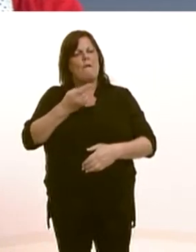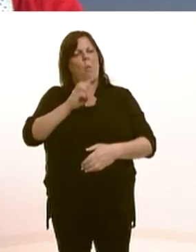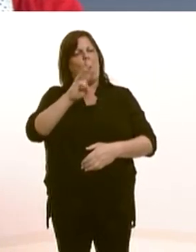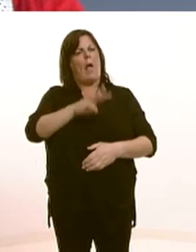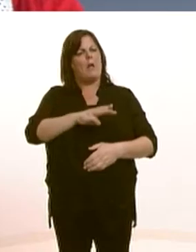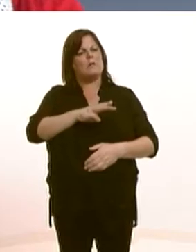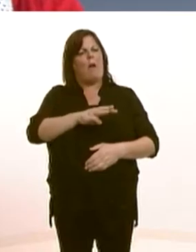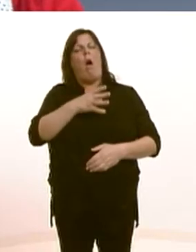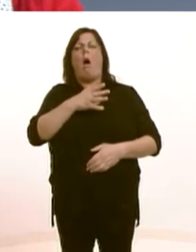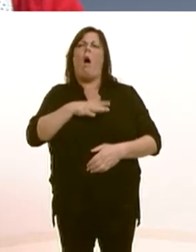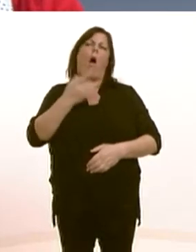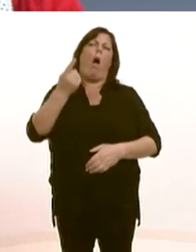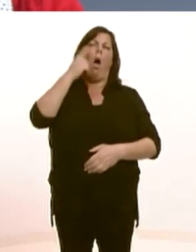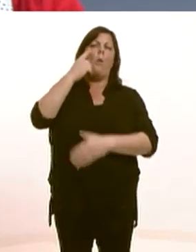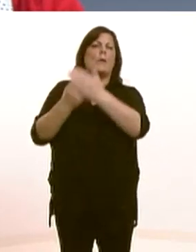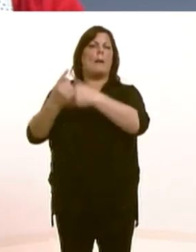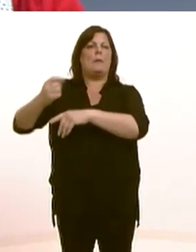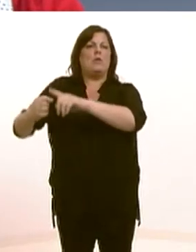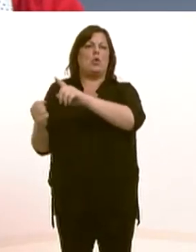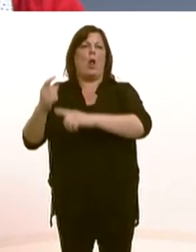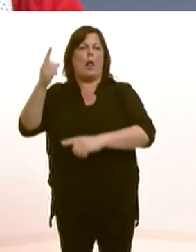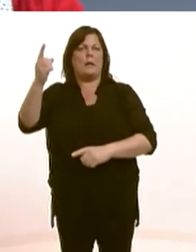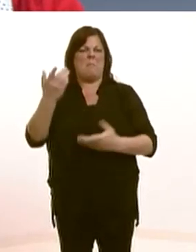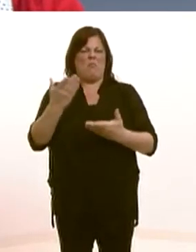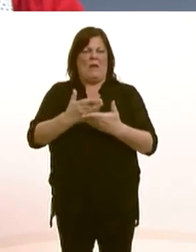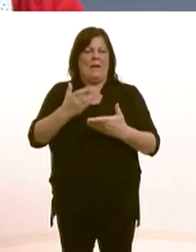you saying, ëFor Wales, see Englandí.